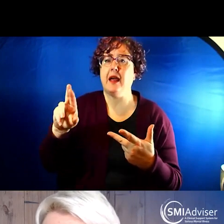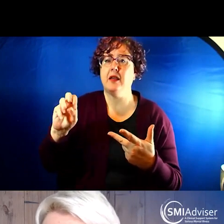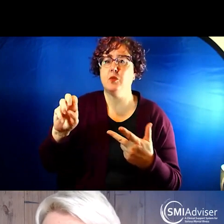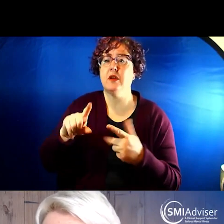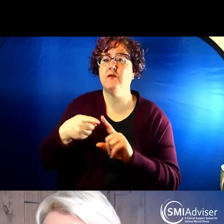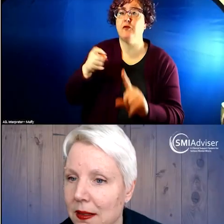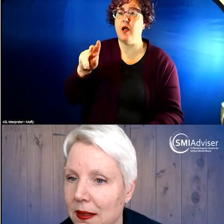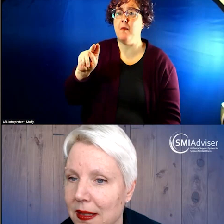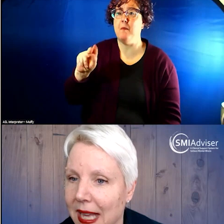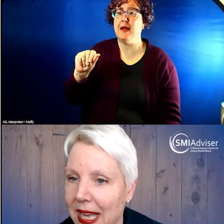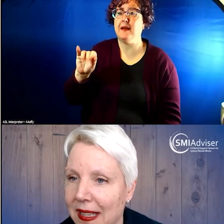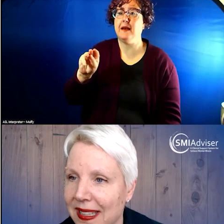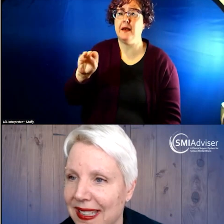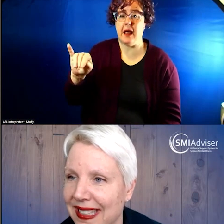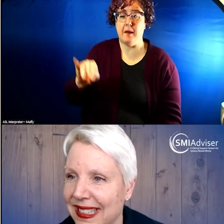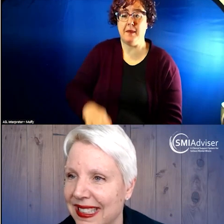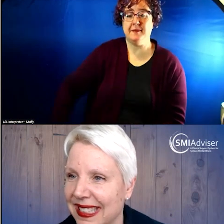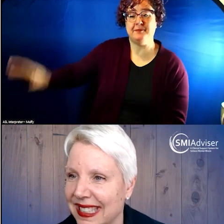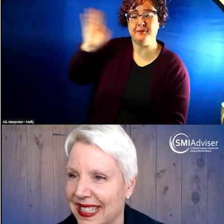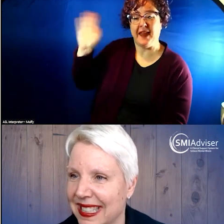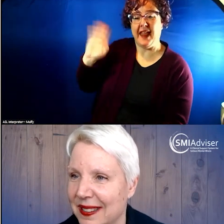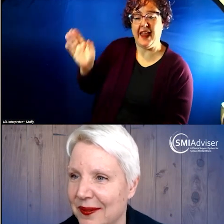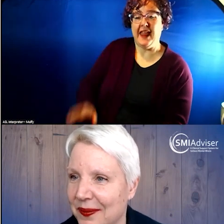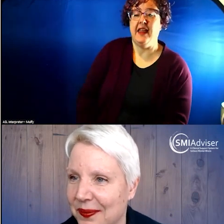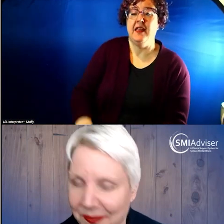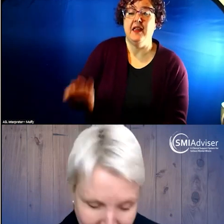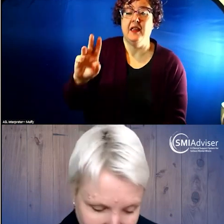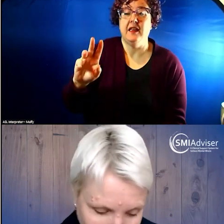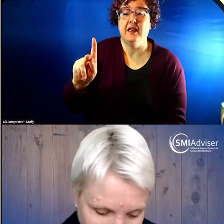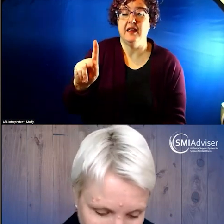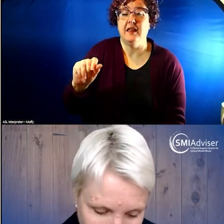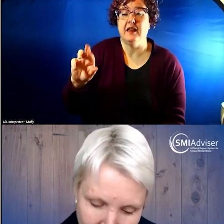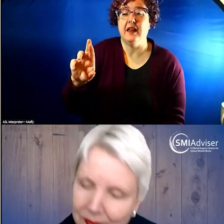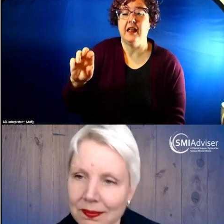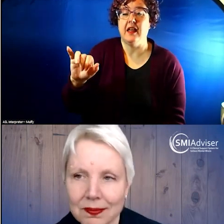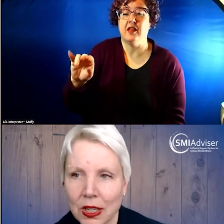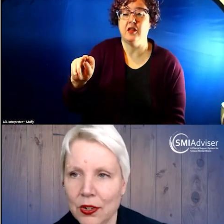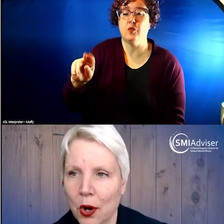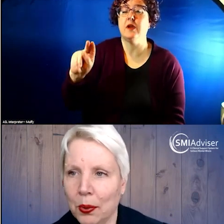IT IS KATHERINE WITH NAMI. I THINK CAITLIN IS UNABLE TO JOIN TODAY. NO PROBLEM.